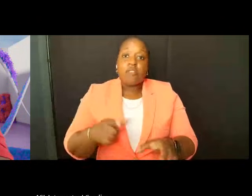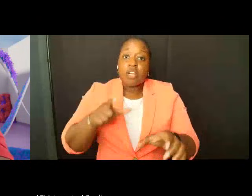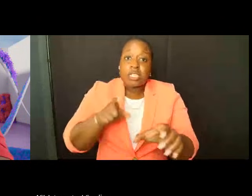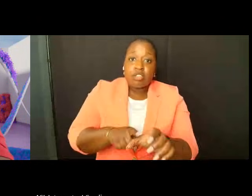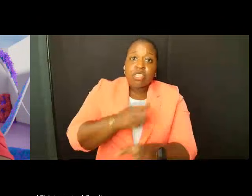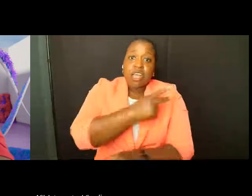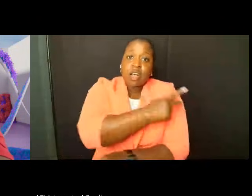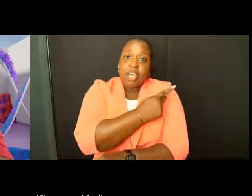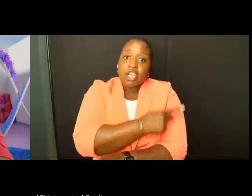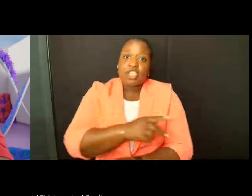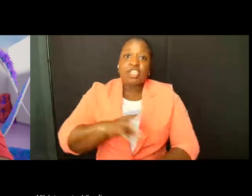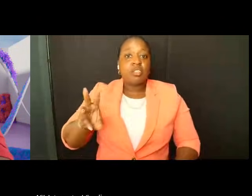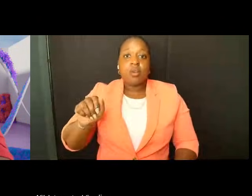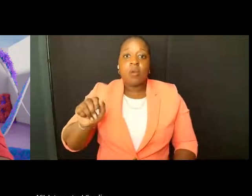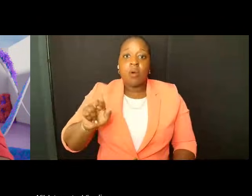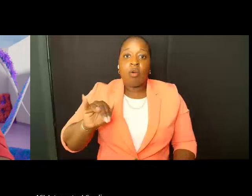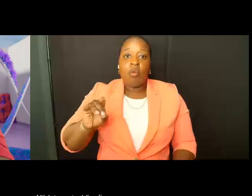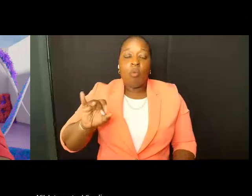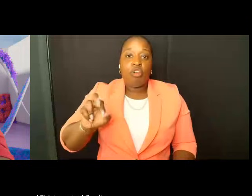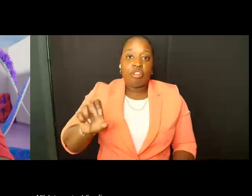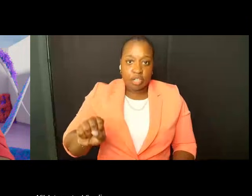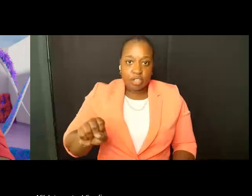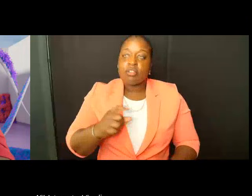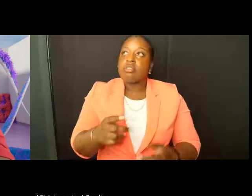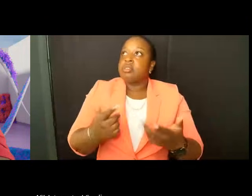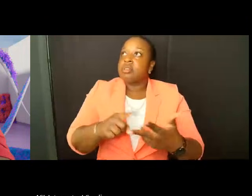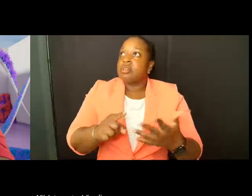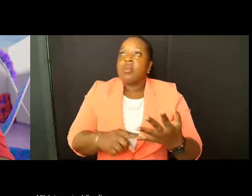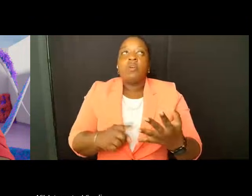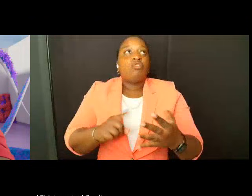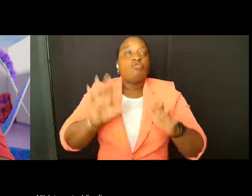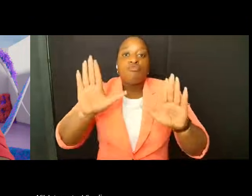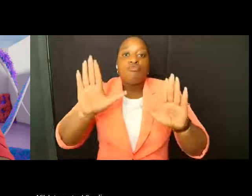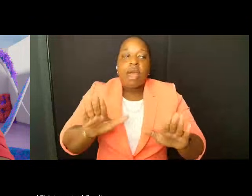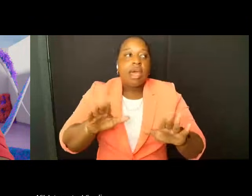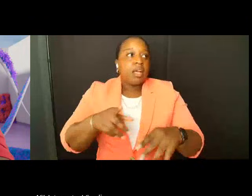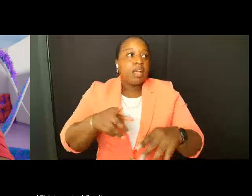patient -- great patient advocate groups, you know, that are putting out great information